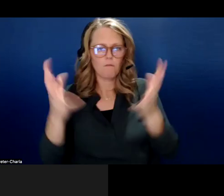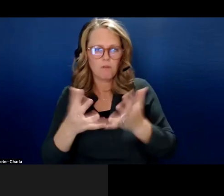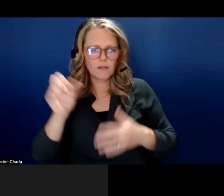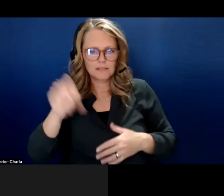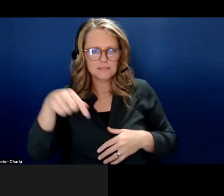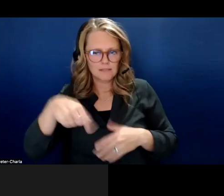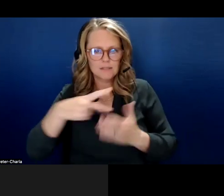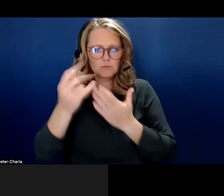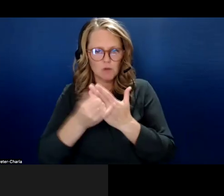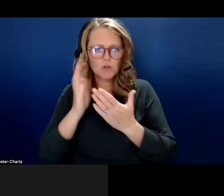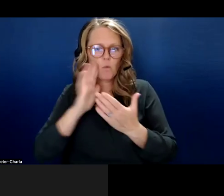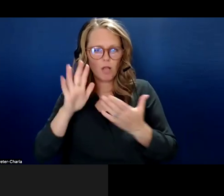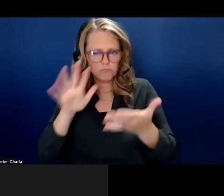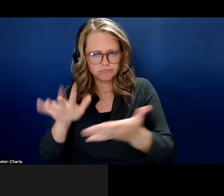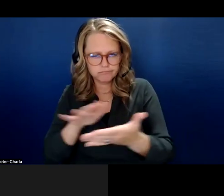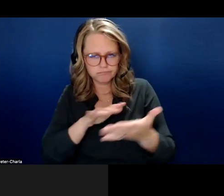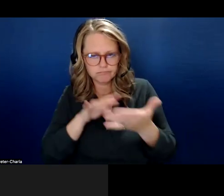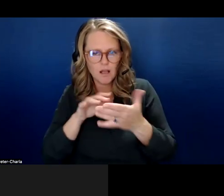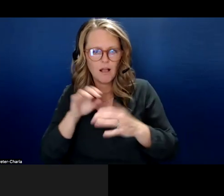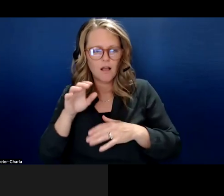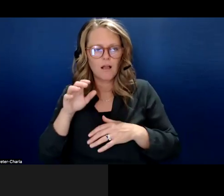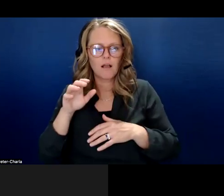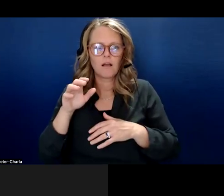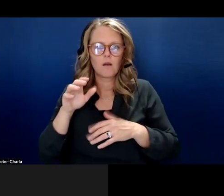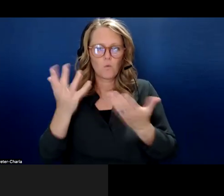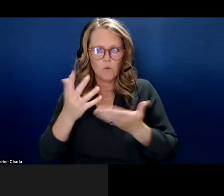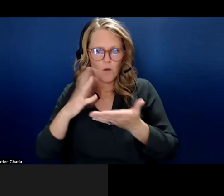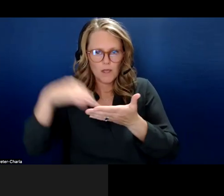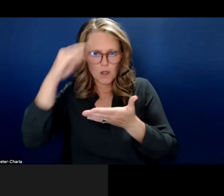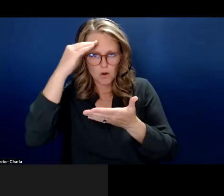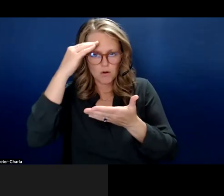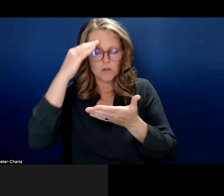and taking lessons learned, carrying them into future BRT projects.